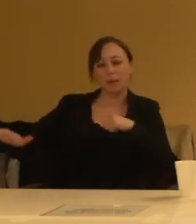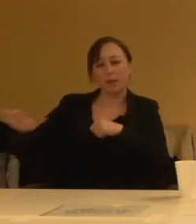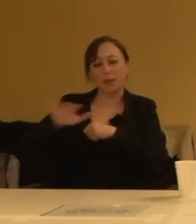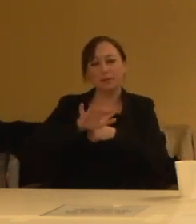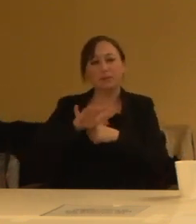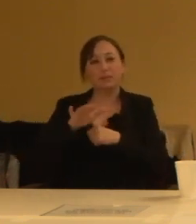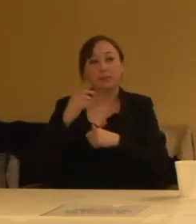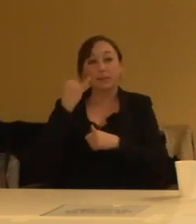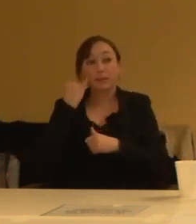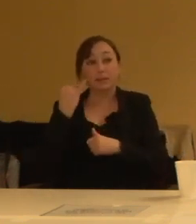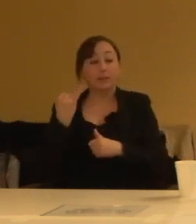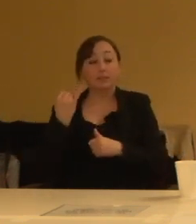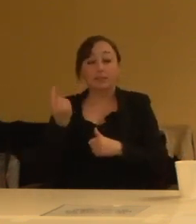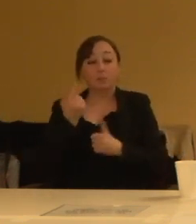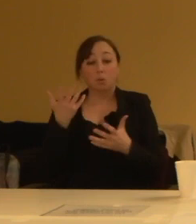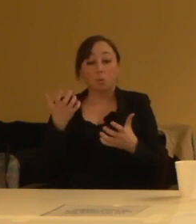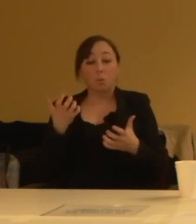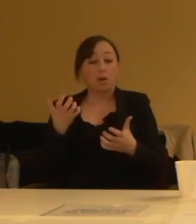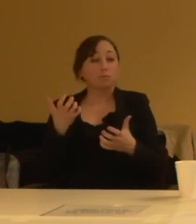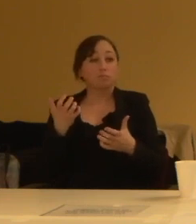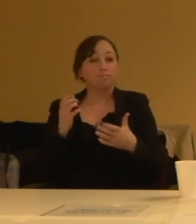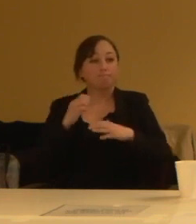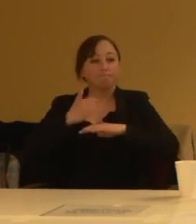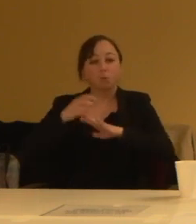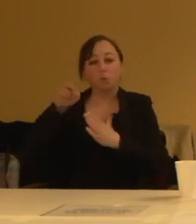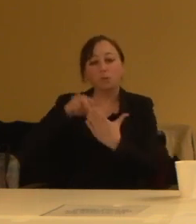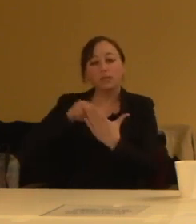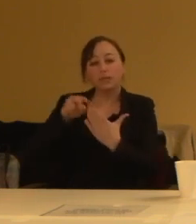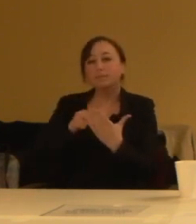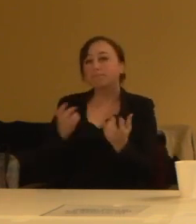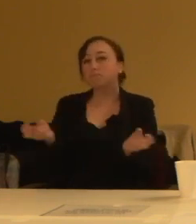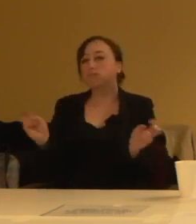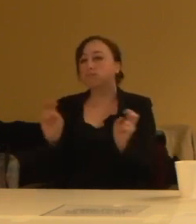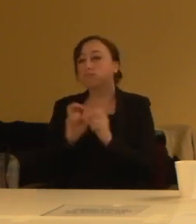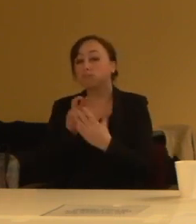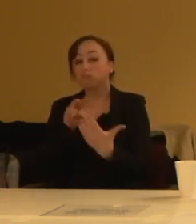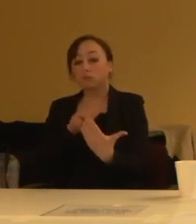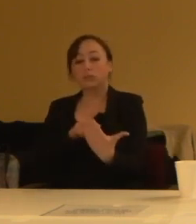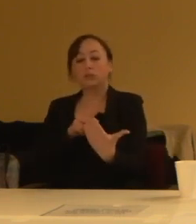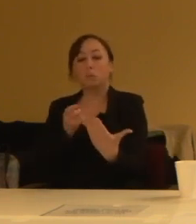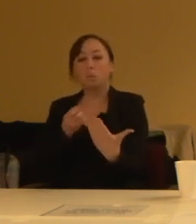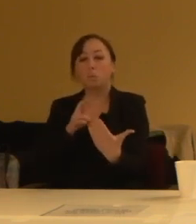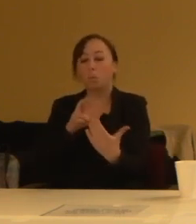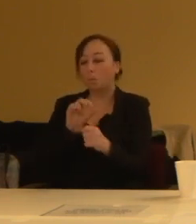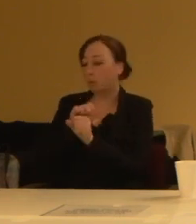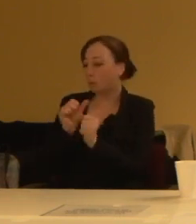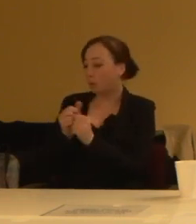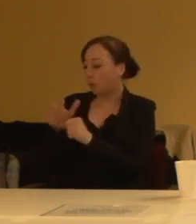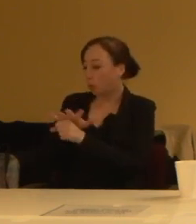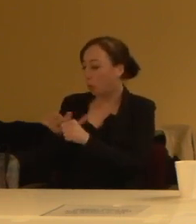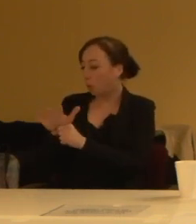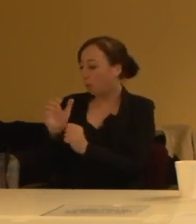if somebody wants to do like a little reading or something, or we're working with a local playwright and they need time to develop,